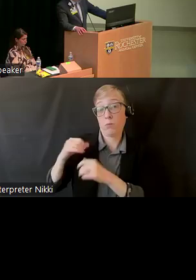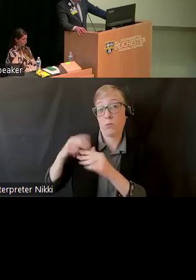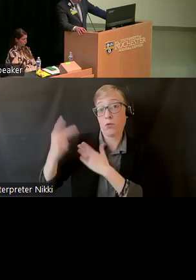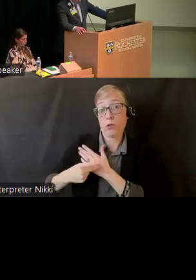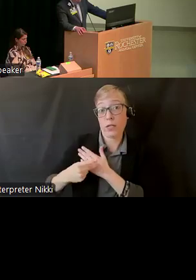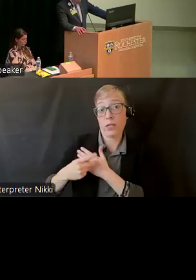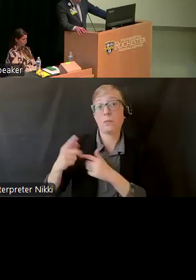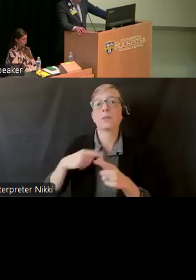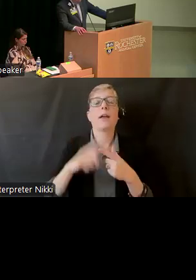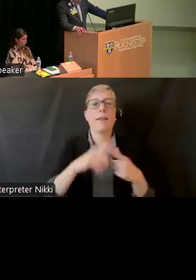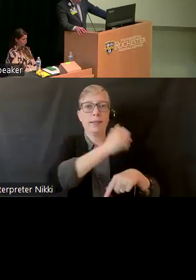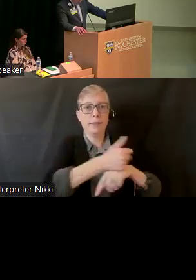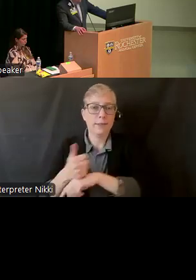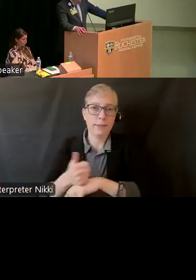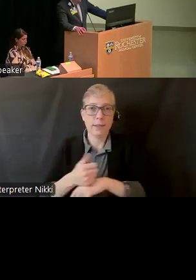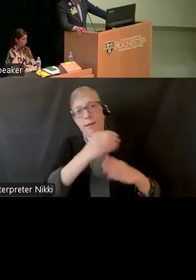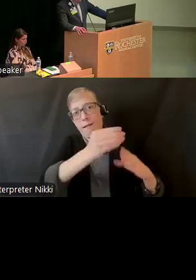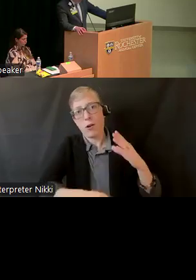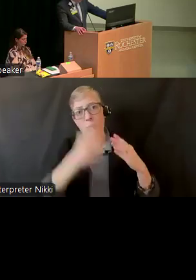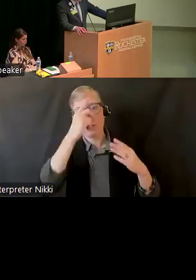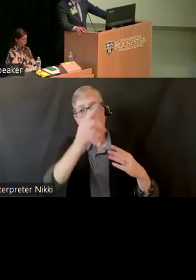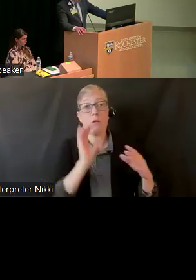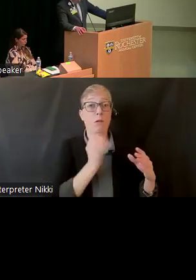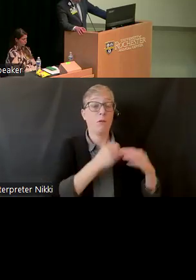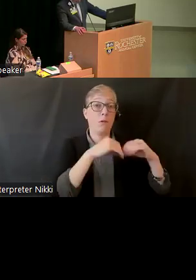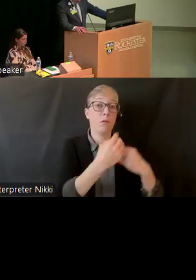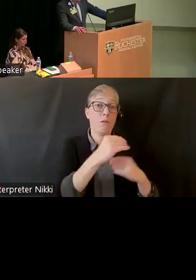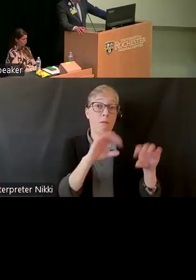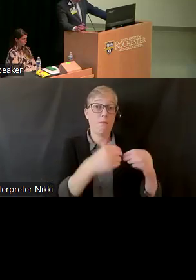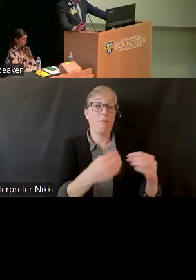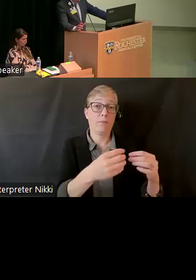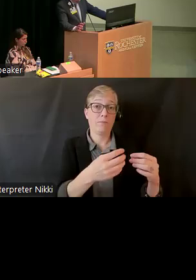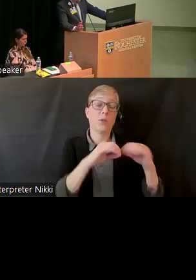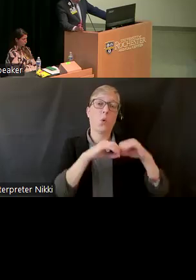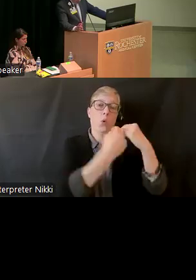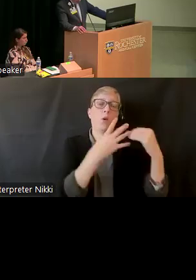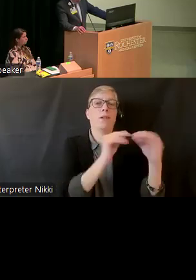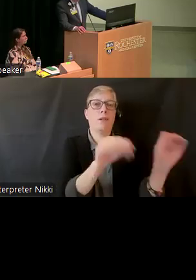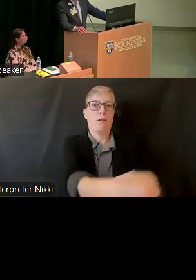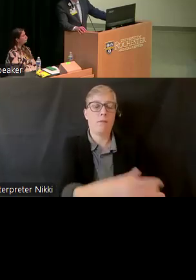the organization and for the office we'll begin to socialize a version of an occupational fulfillment